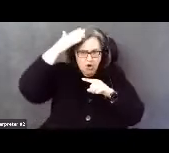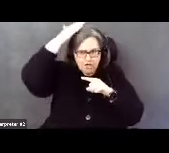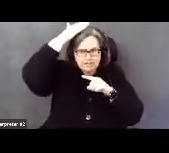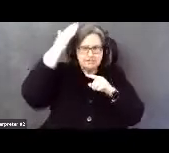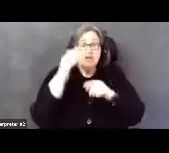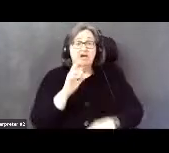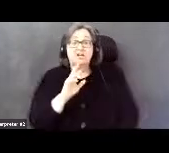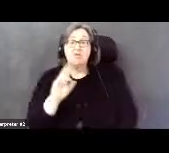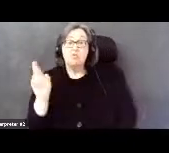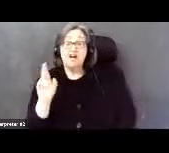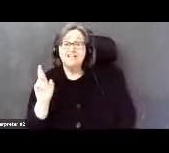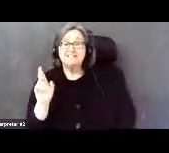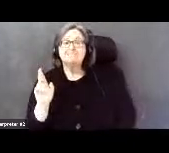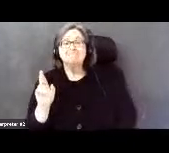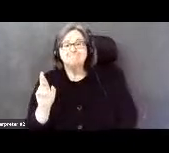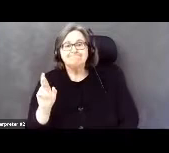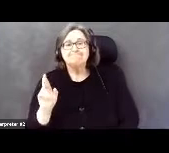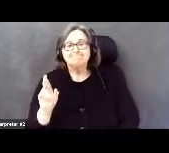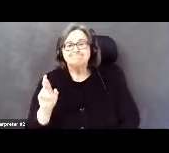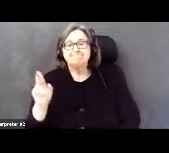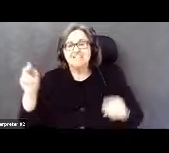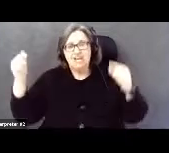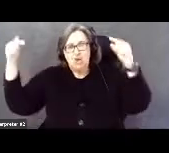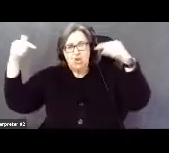you see is there are areas where those